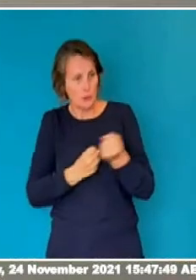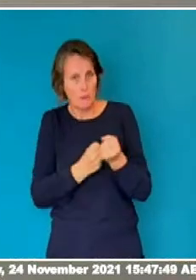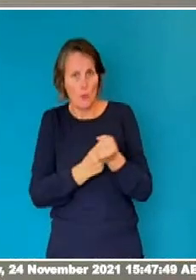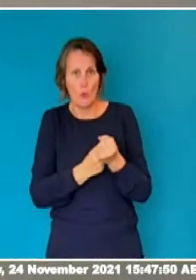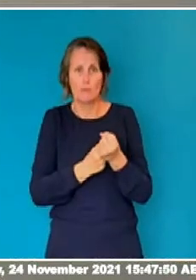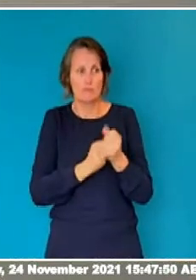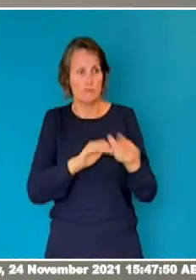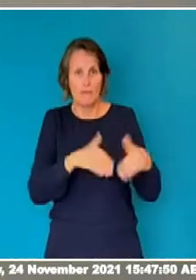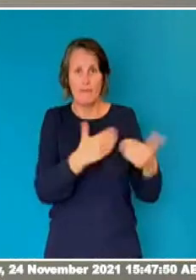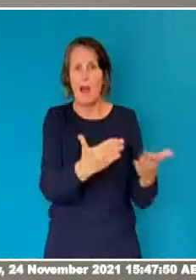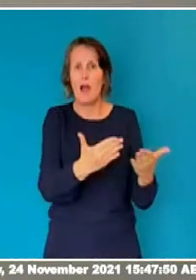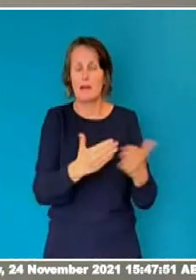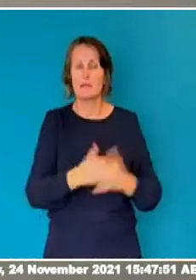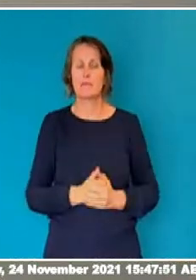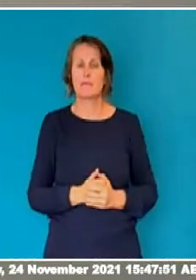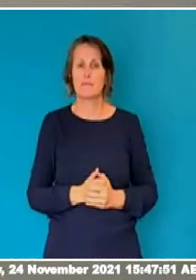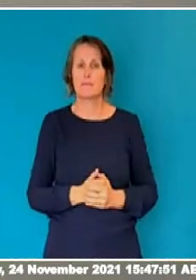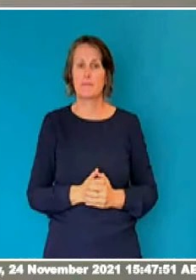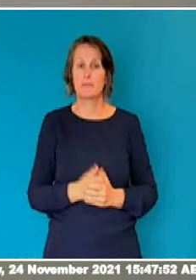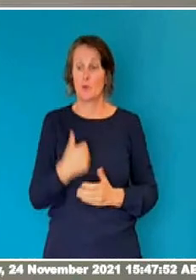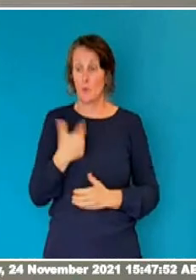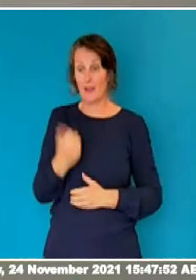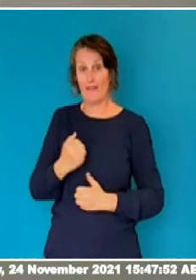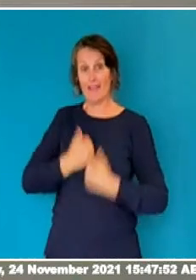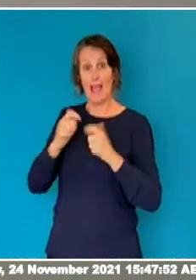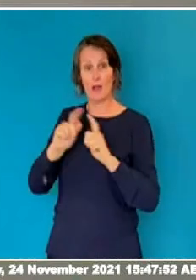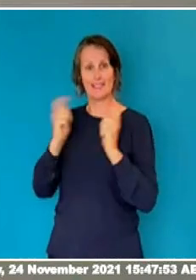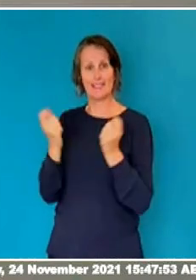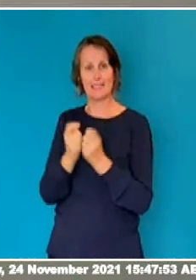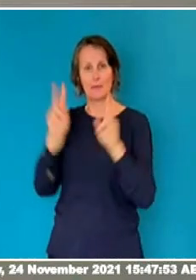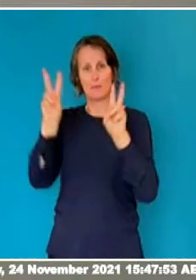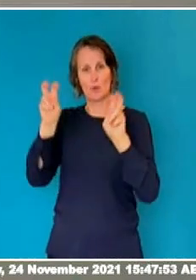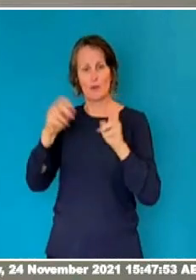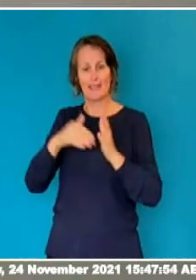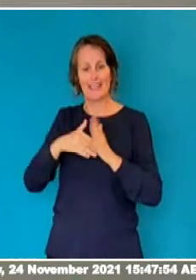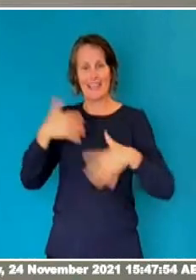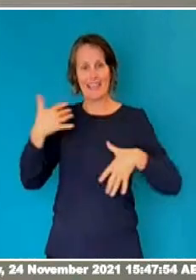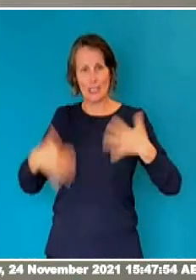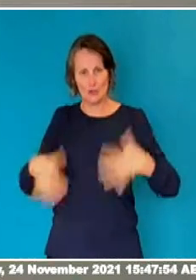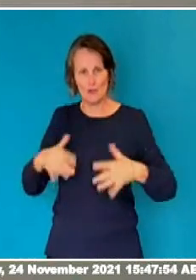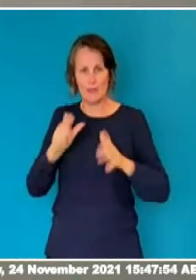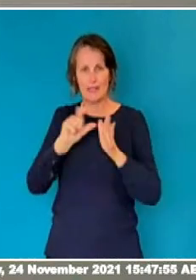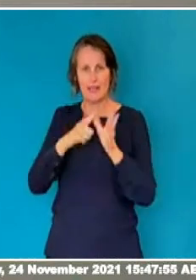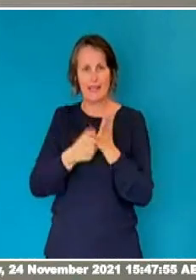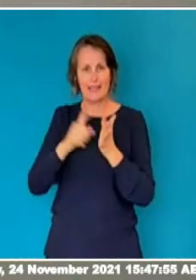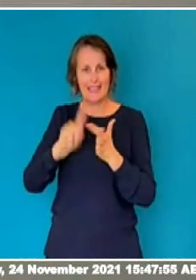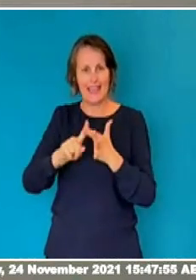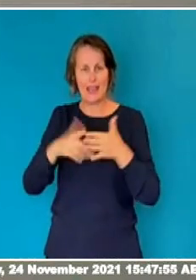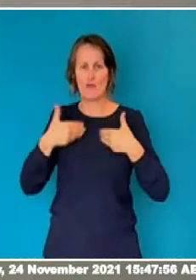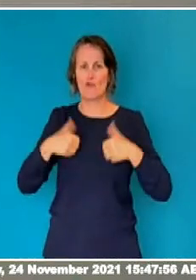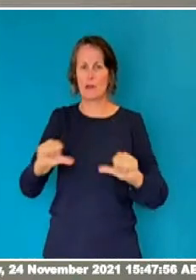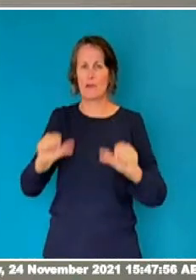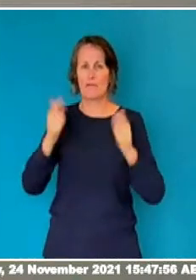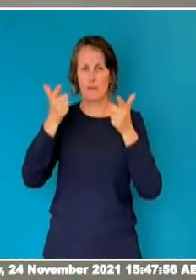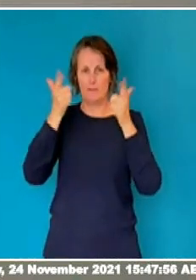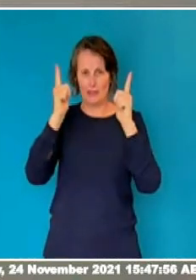We have an in house team of injury care and recovery managers, a team of four, who will